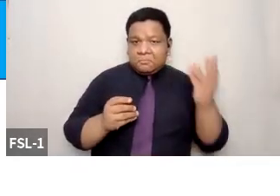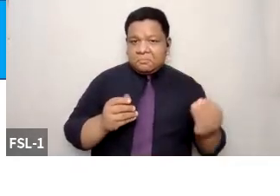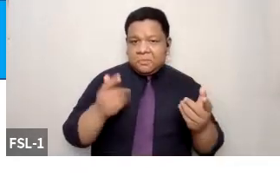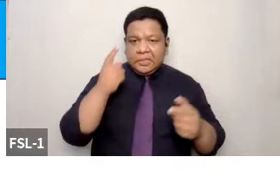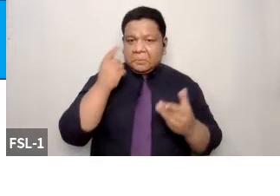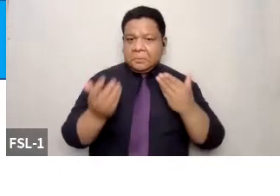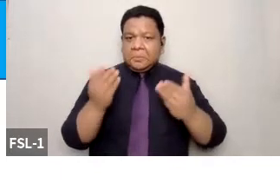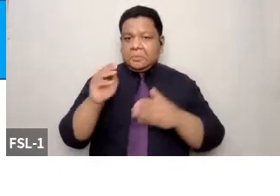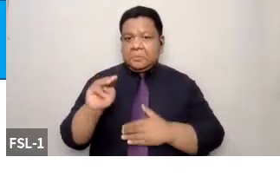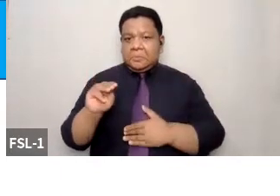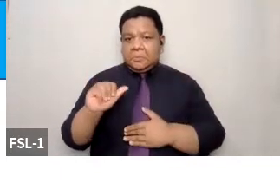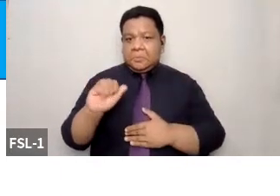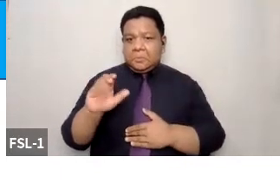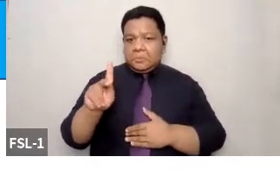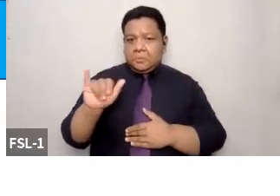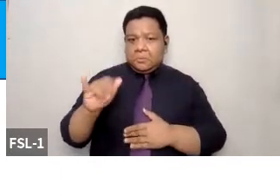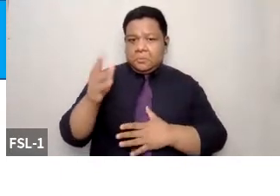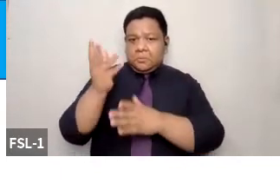Yes, we can’t hear Doc Macky.